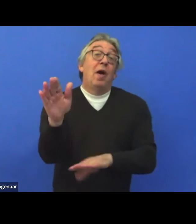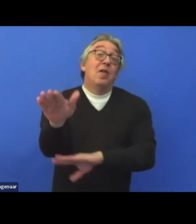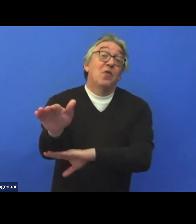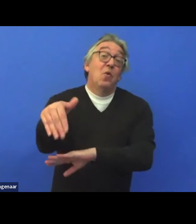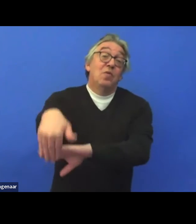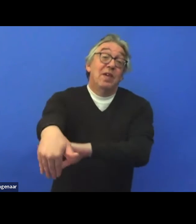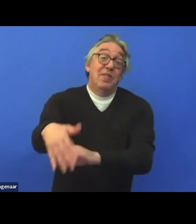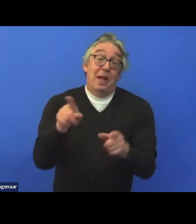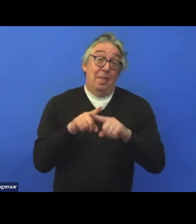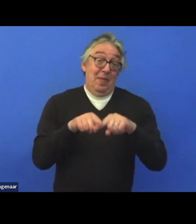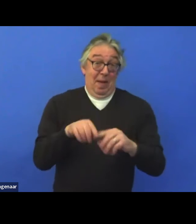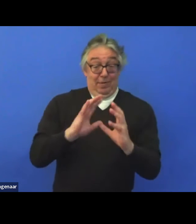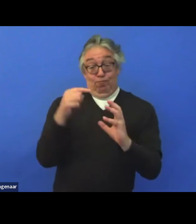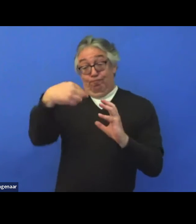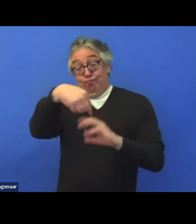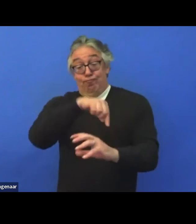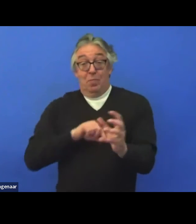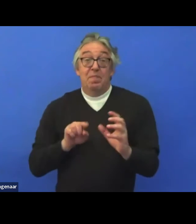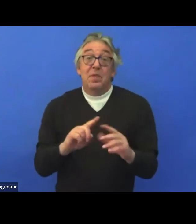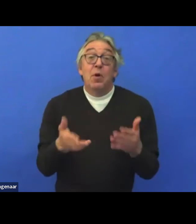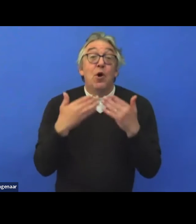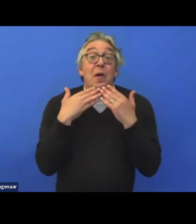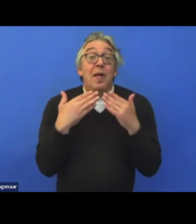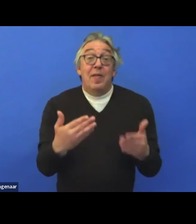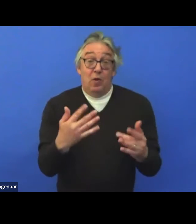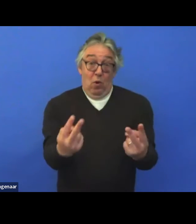Thank you for joining us at this i2i closing event.